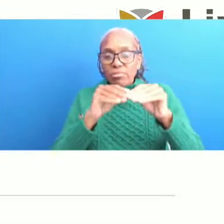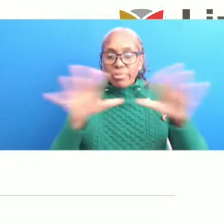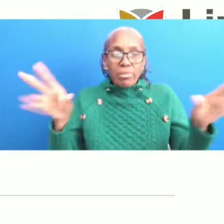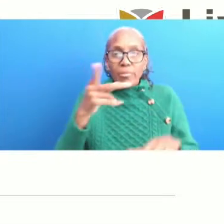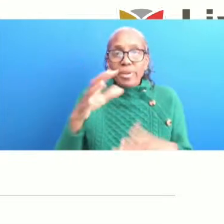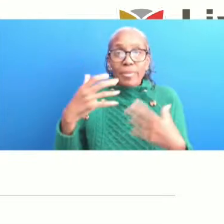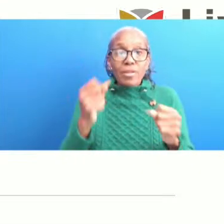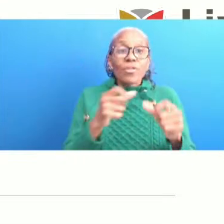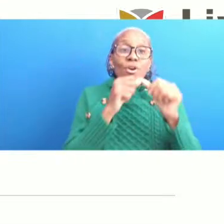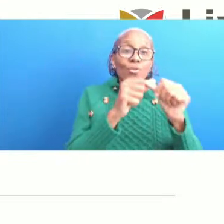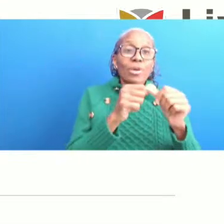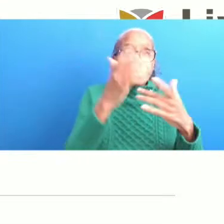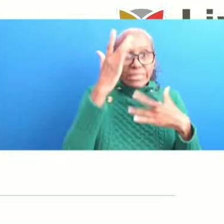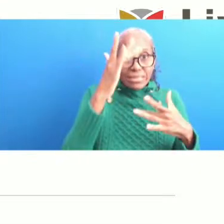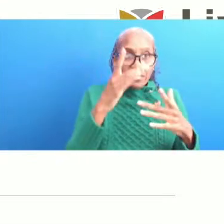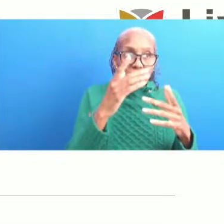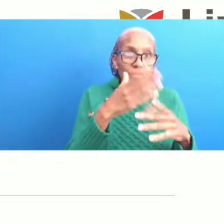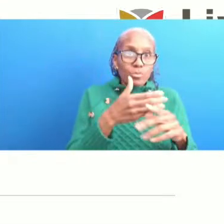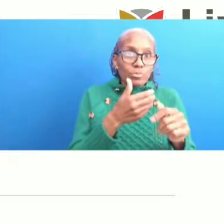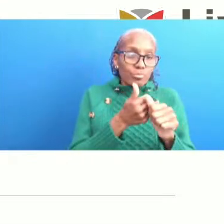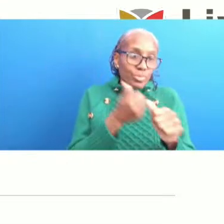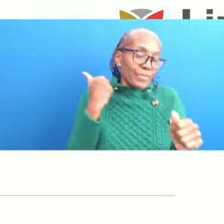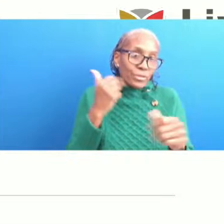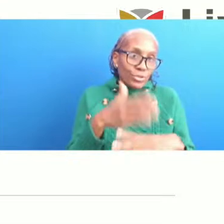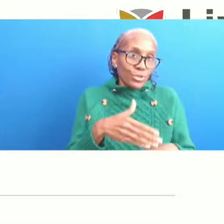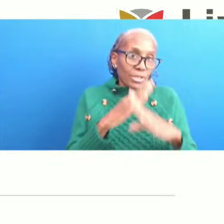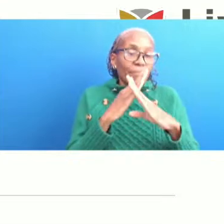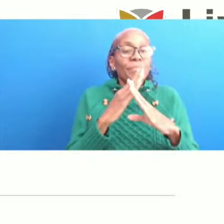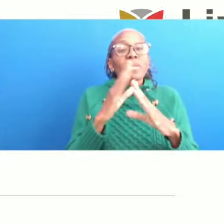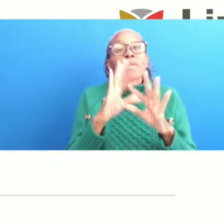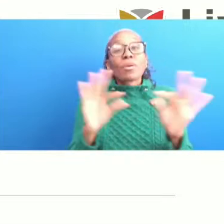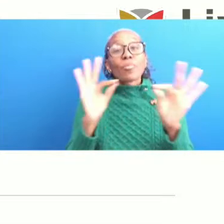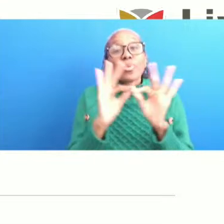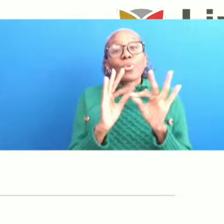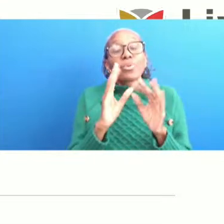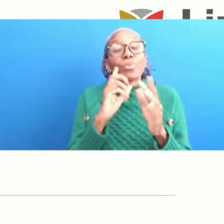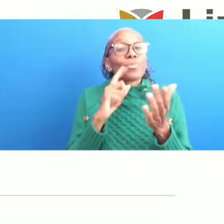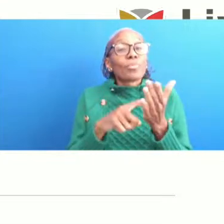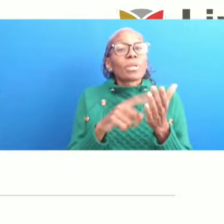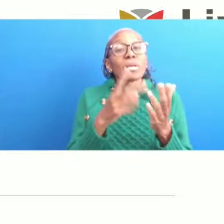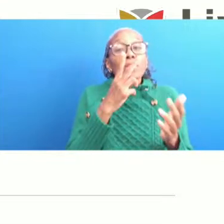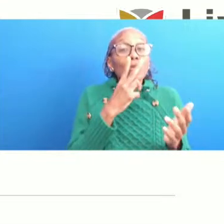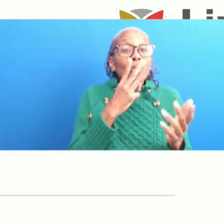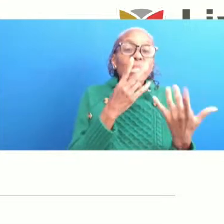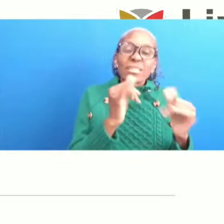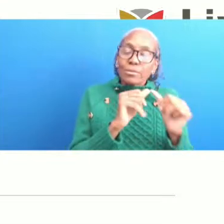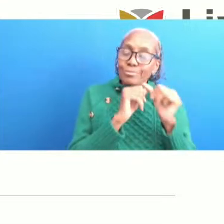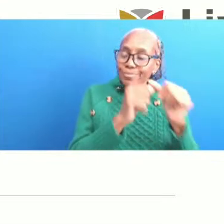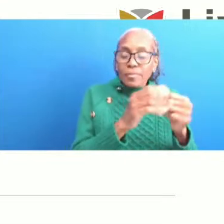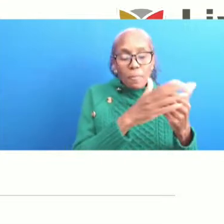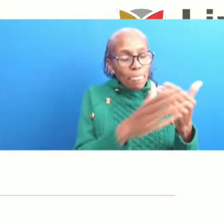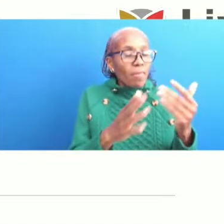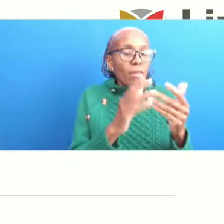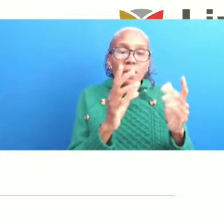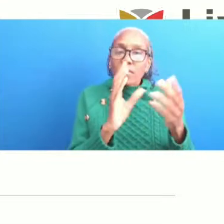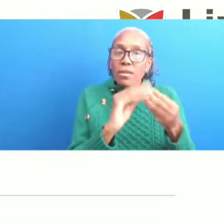ABOUT BECAUSE OF ALL THE THINGS HAPPENING IN PUBLIC HEALTH RIGHT NOW IS CHRONIC DISEASE